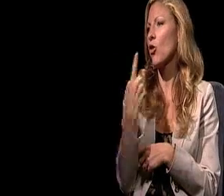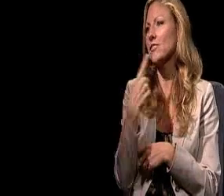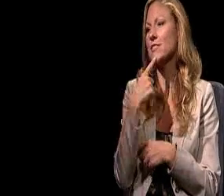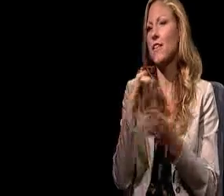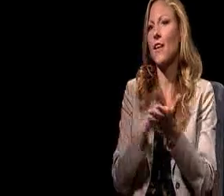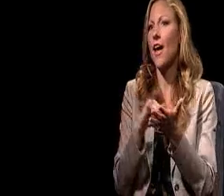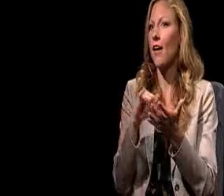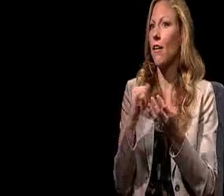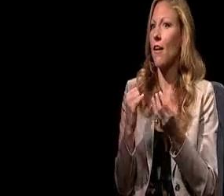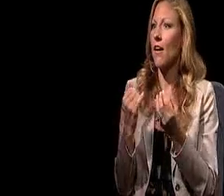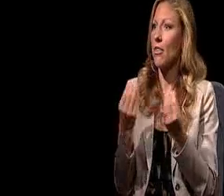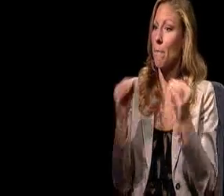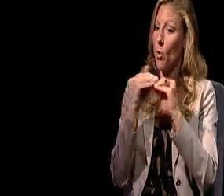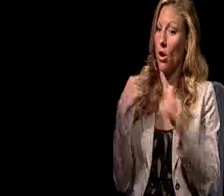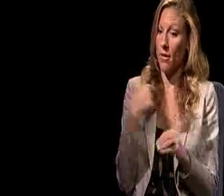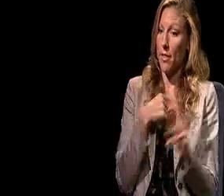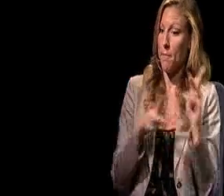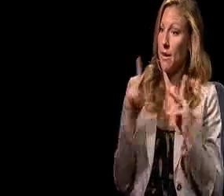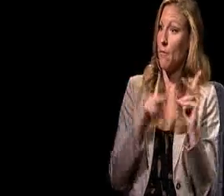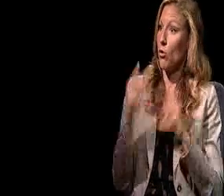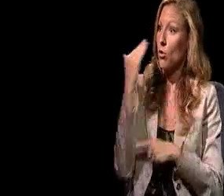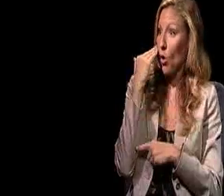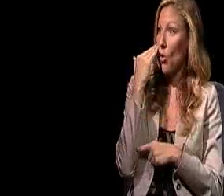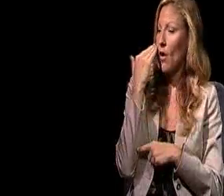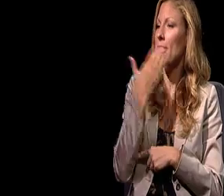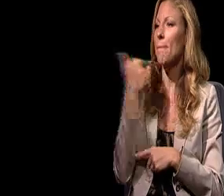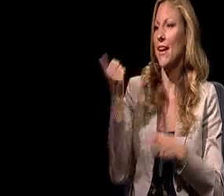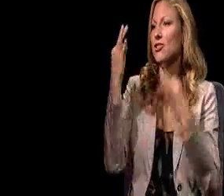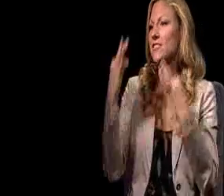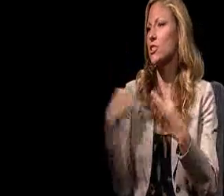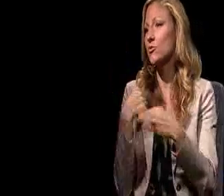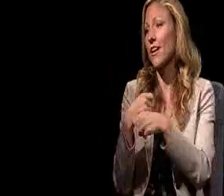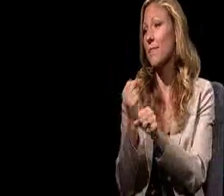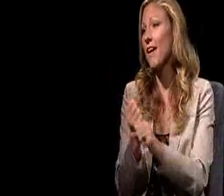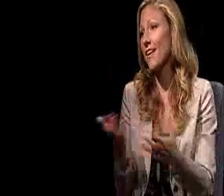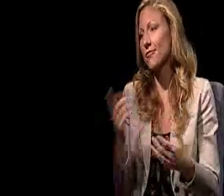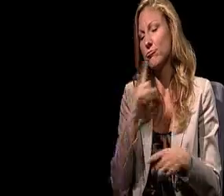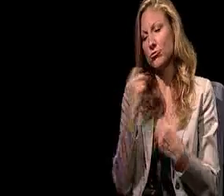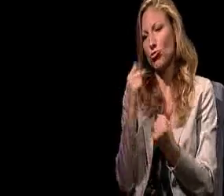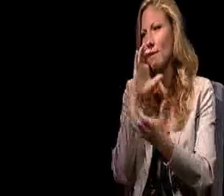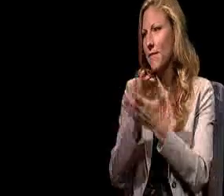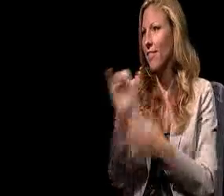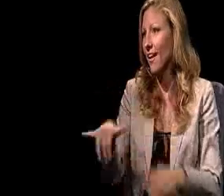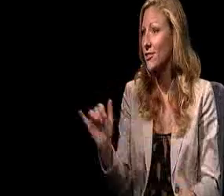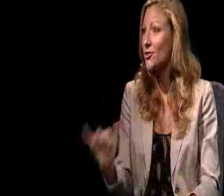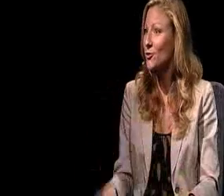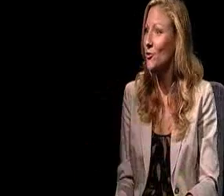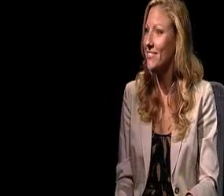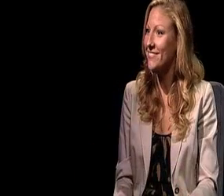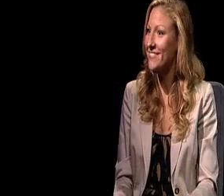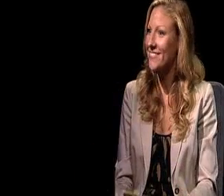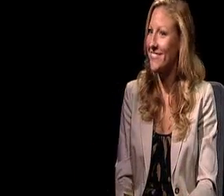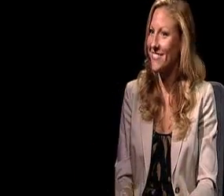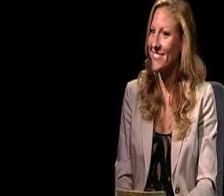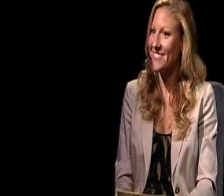Now, here on ACCESS News I've already said that the more people know the better decisions that we can make and it's really... I really strongly believe that.